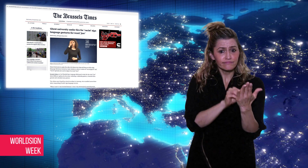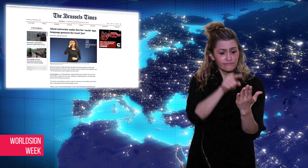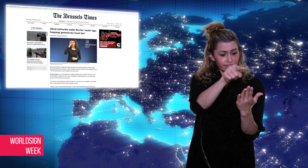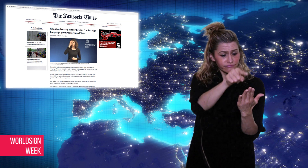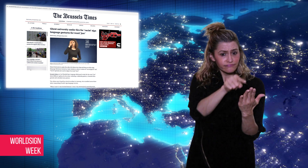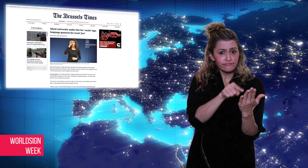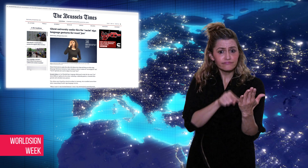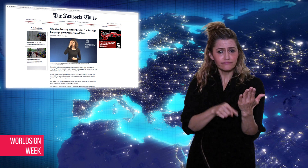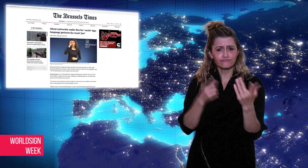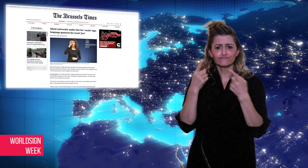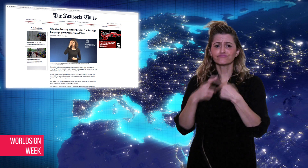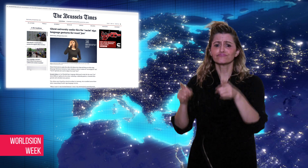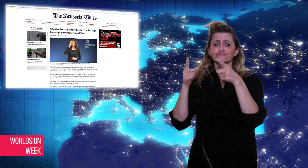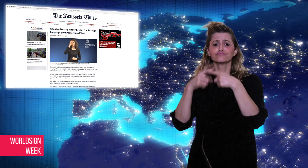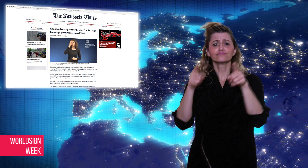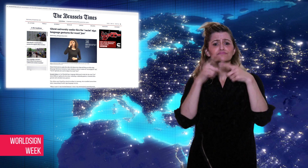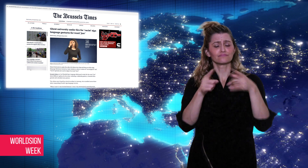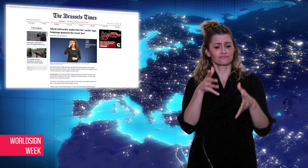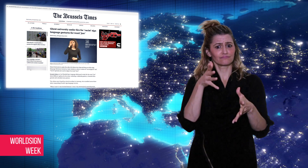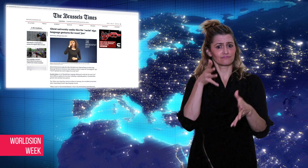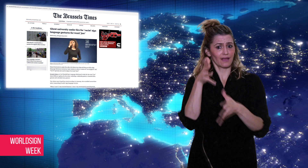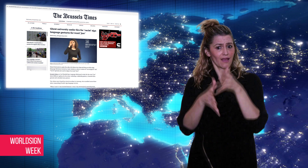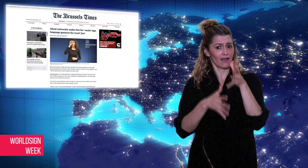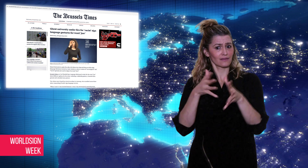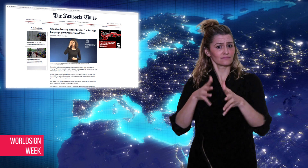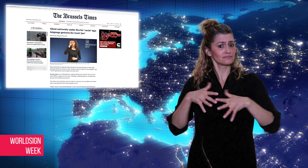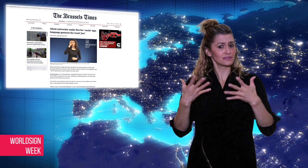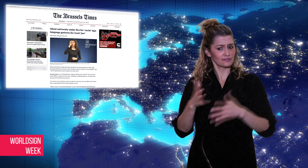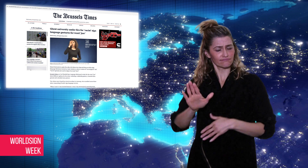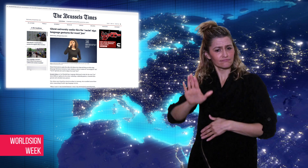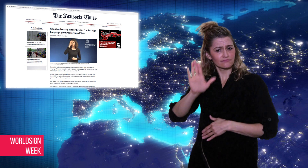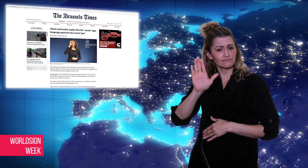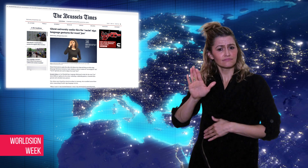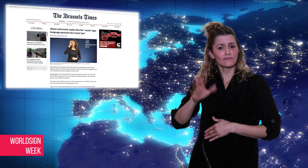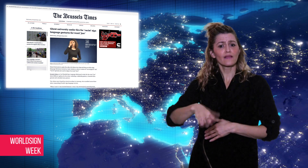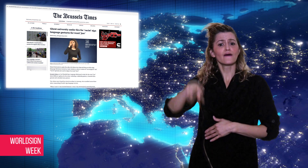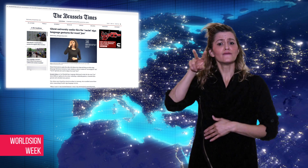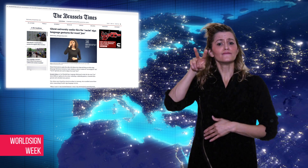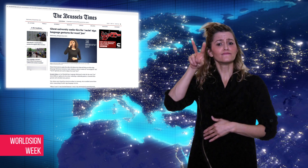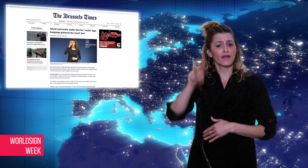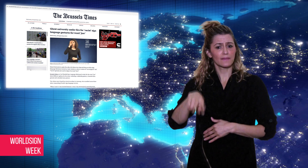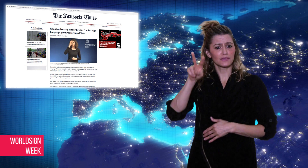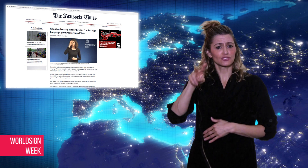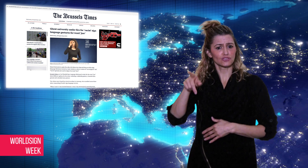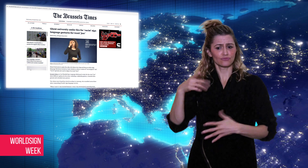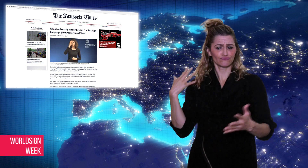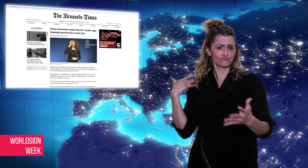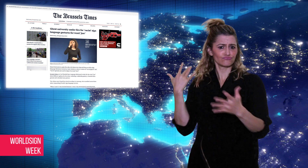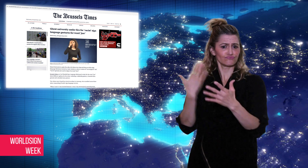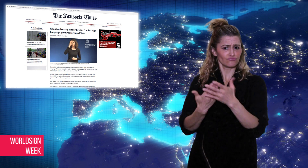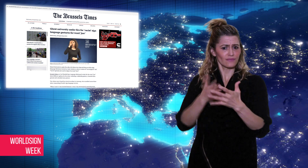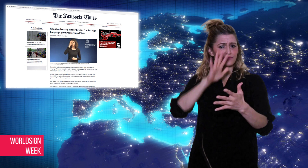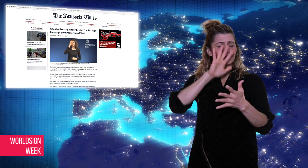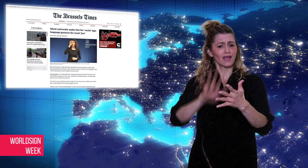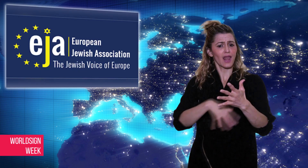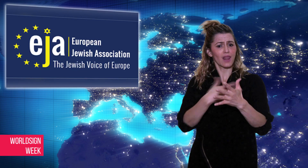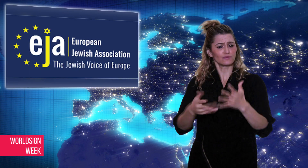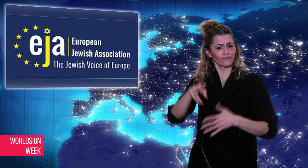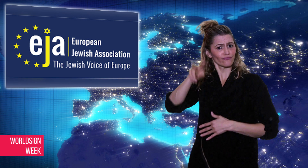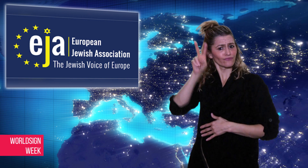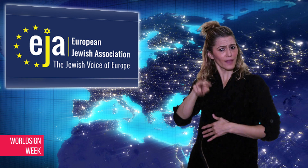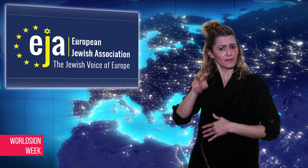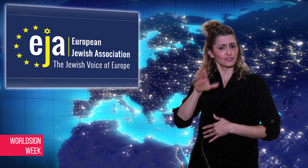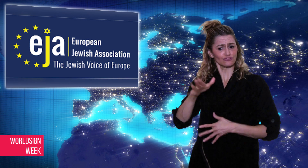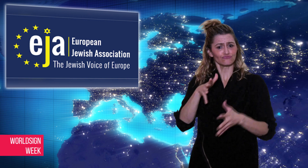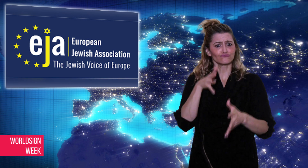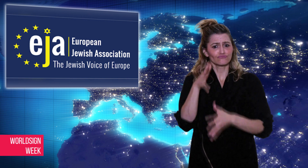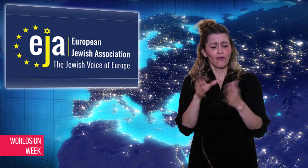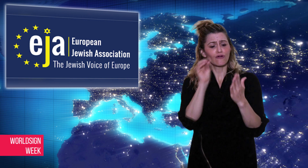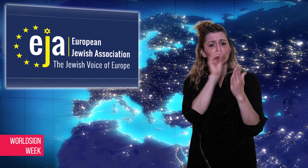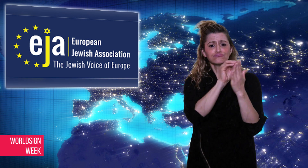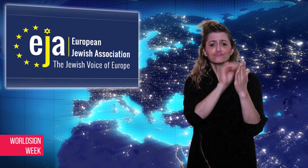linguists were only collecting and registering